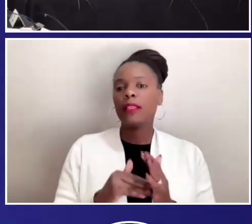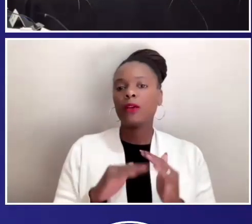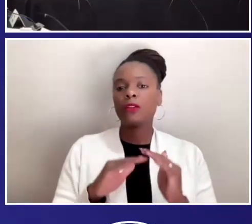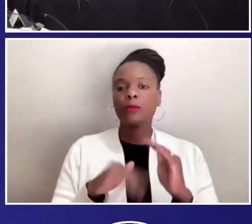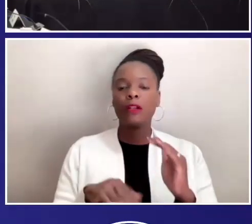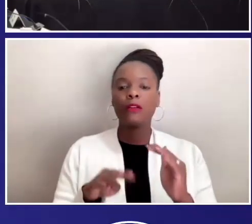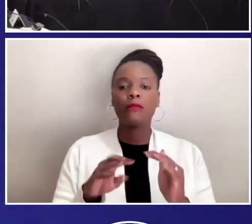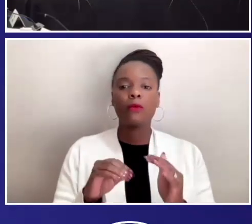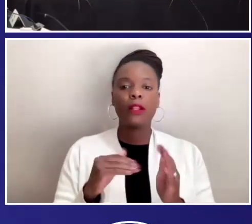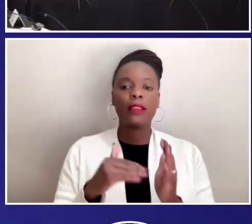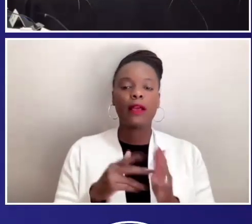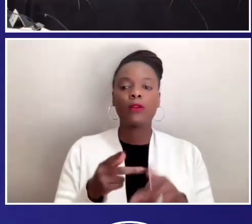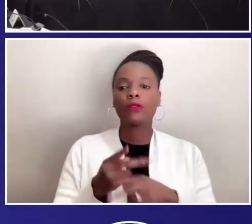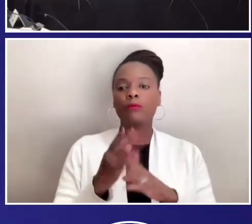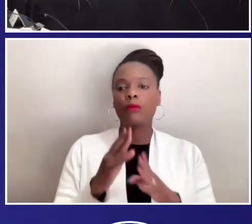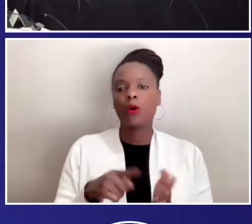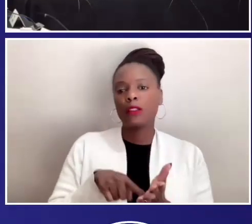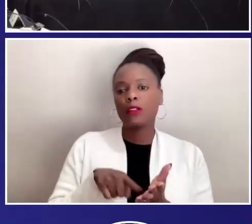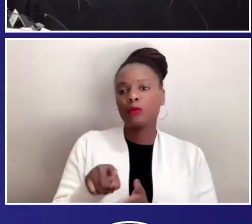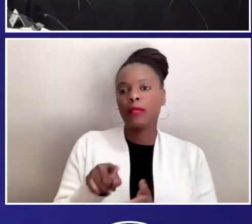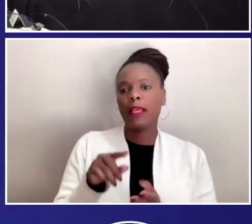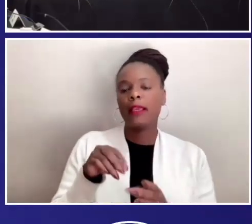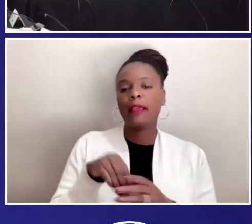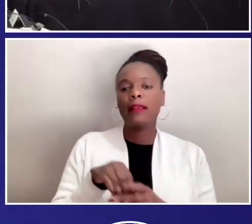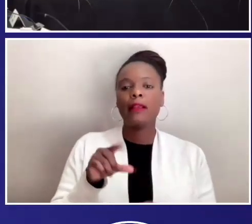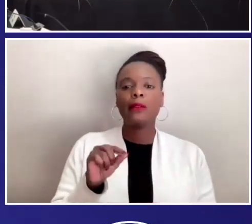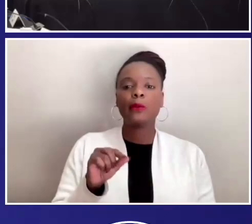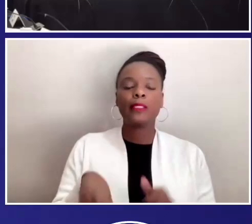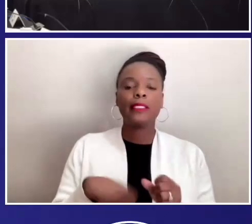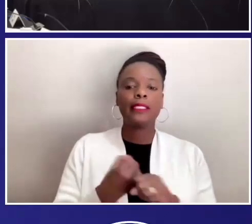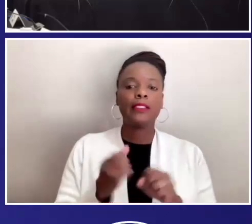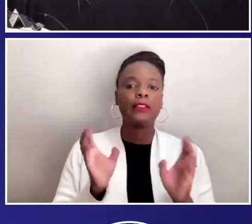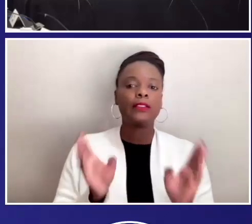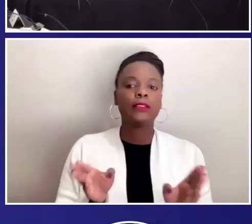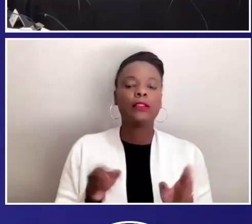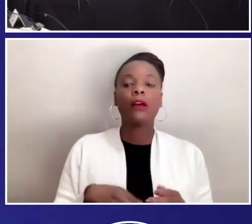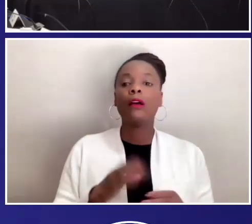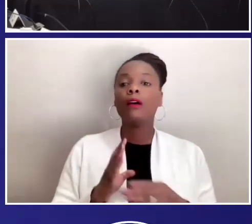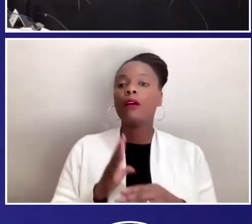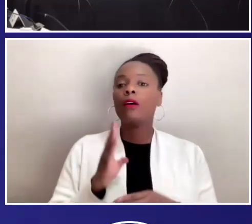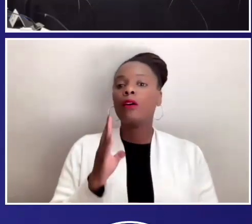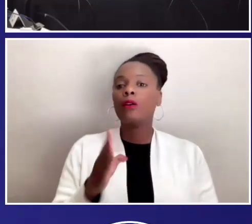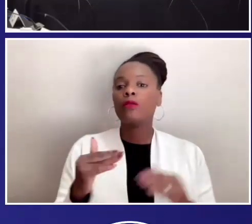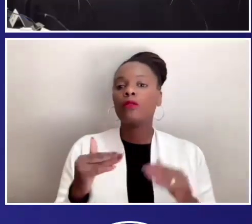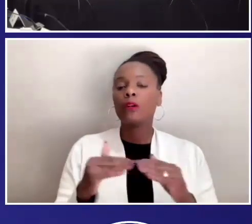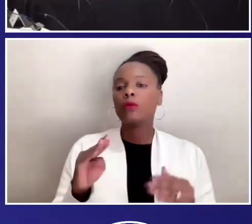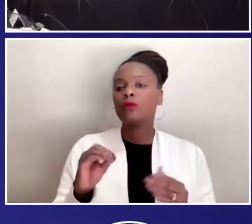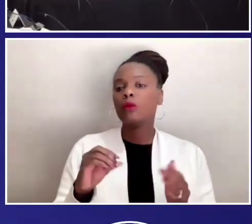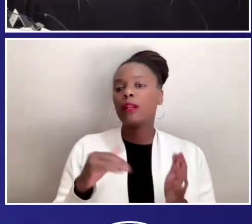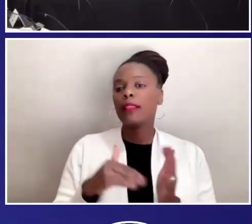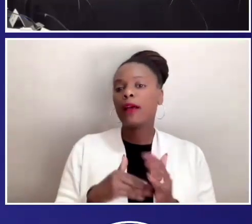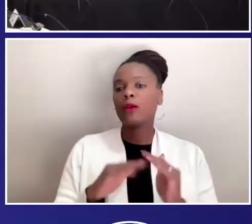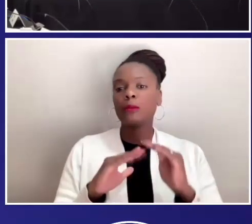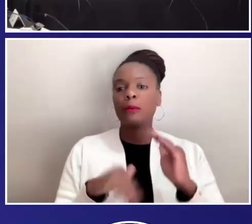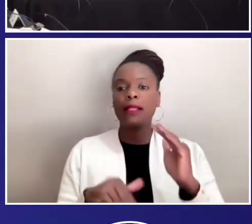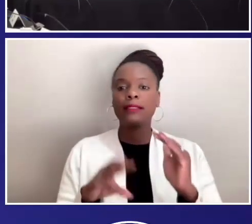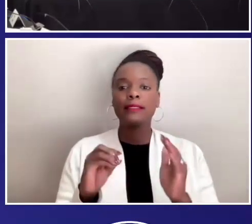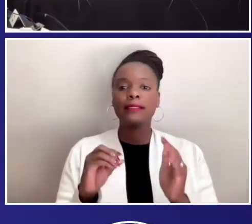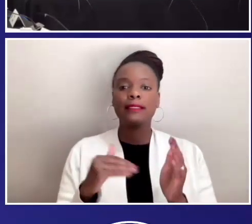years. Greater than or equal to 40, but less than 60 is 25 years. Greater than or equal to $60,000,